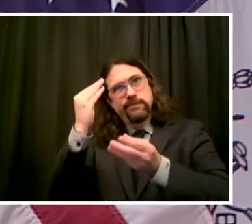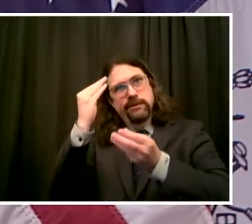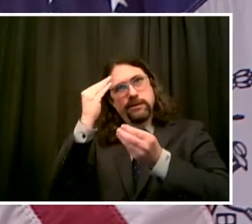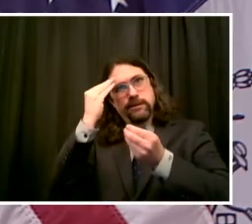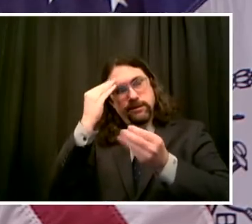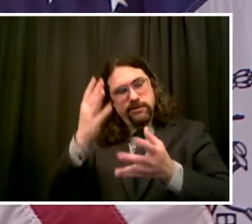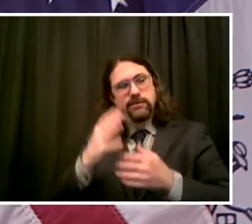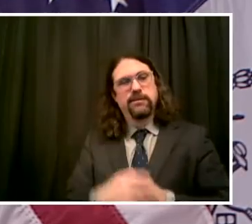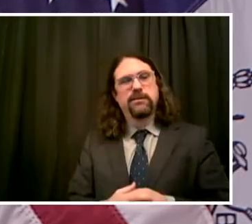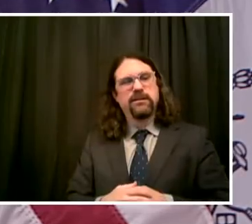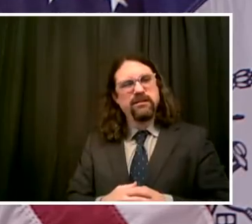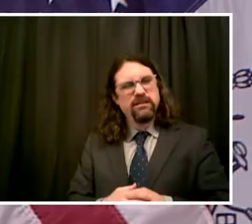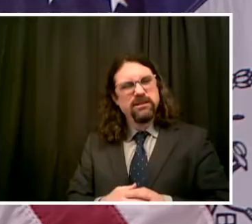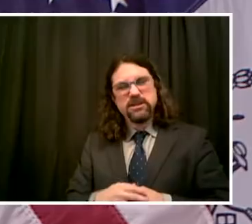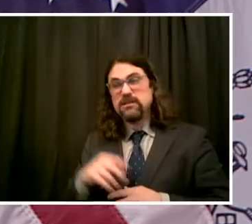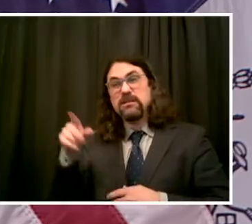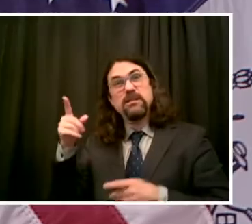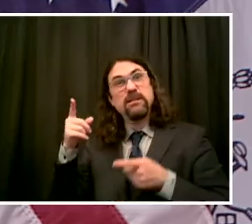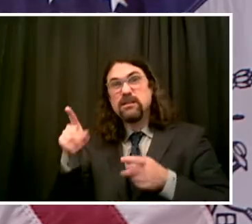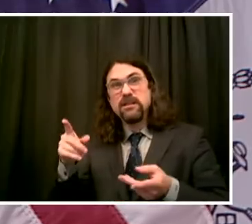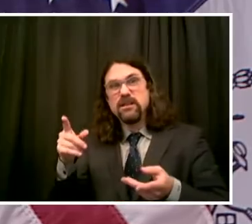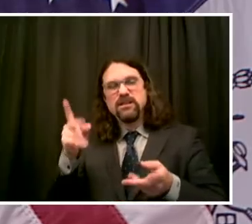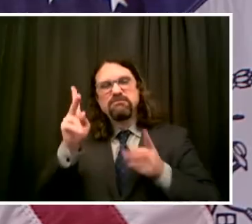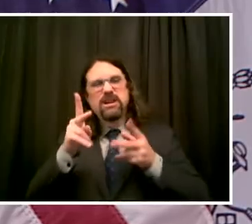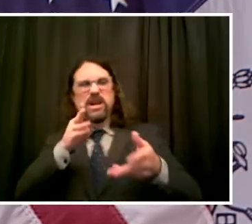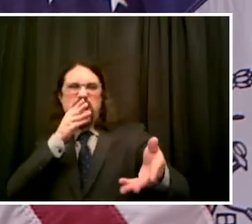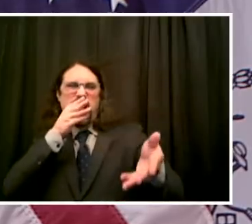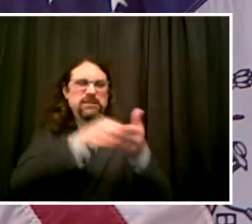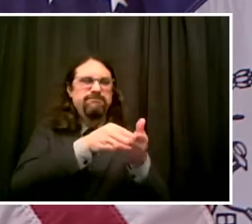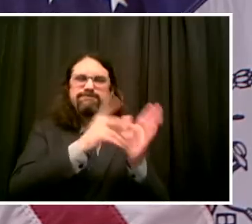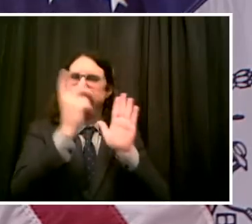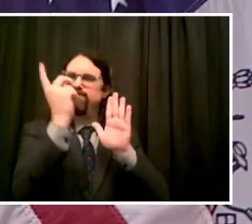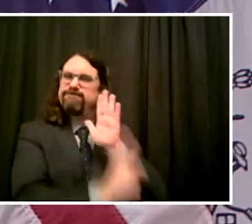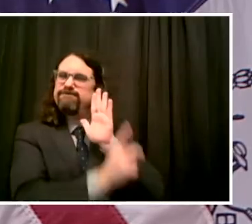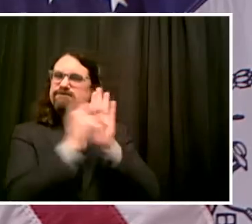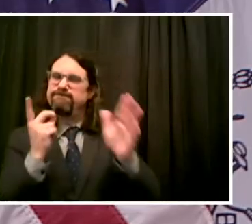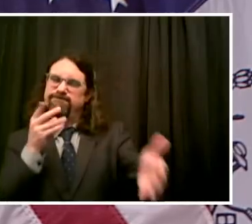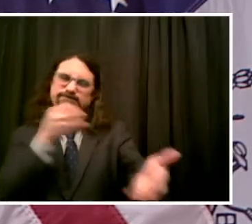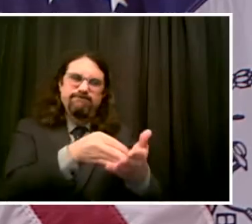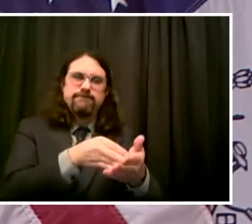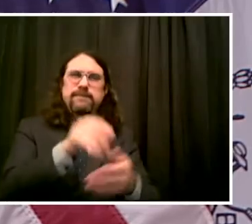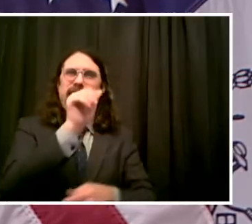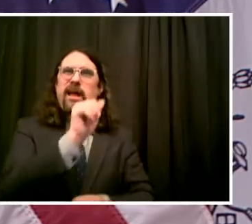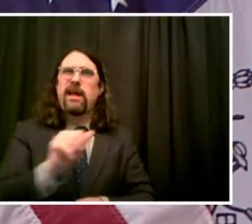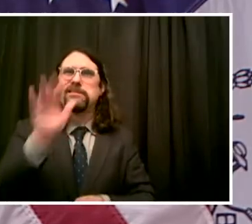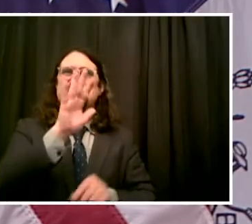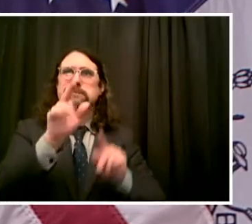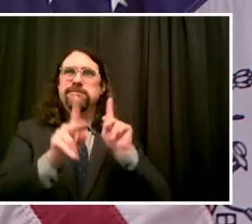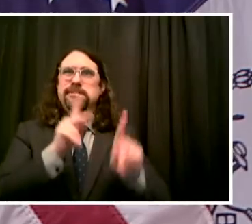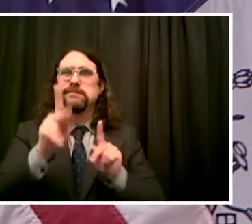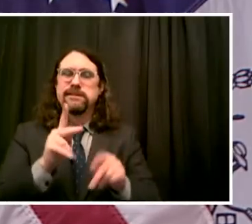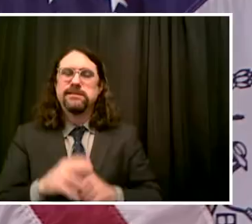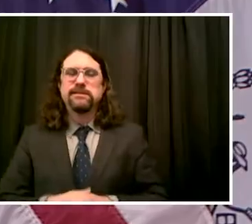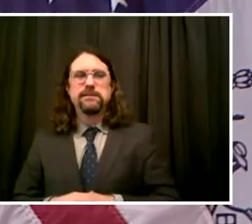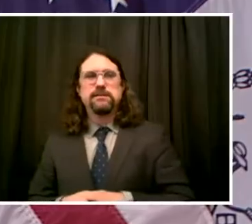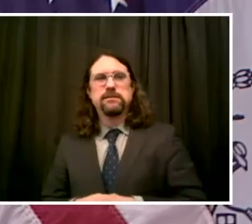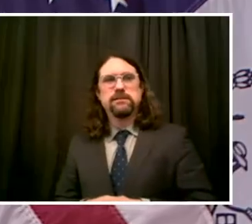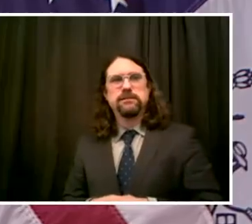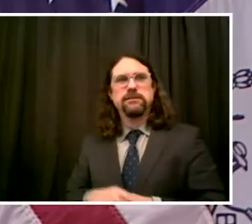BIAS DIRECTED AT ASIAN-AMERICANS IN THE CONTEXT OF THE CORONAVIRUS